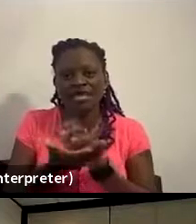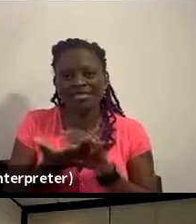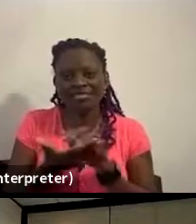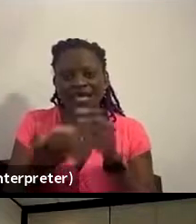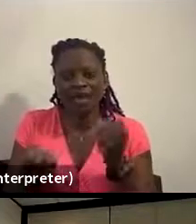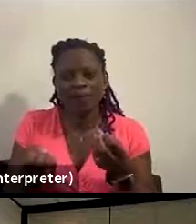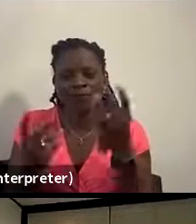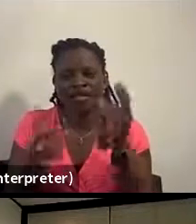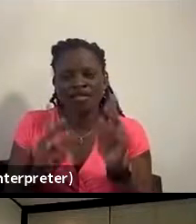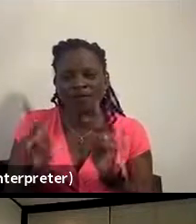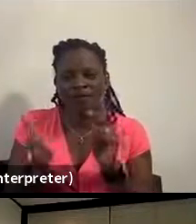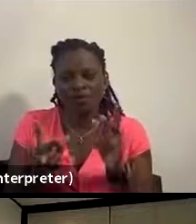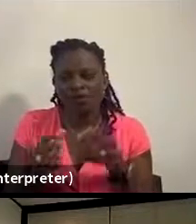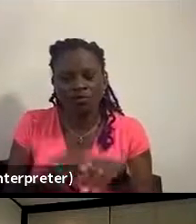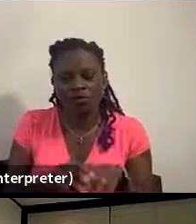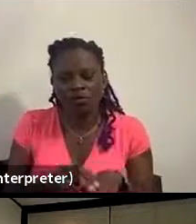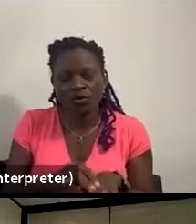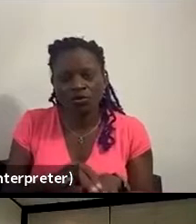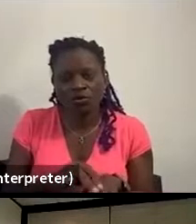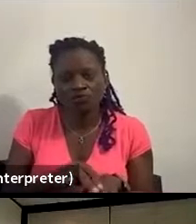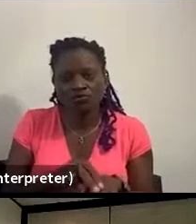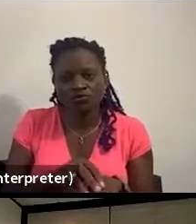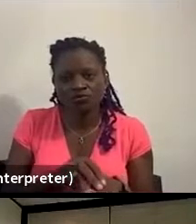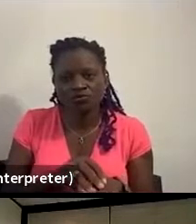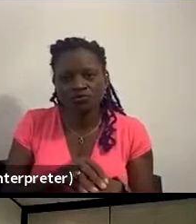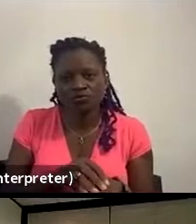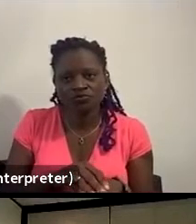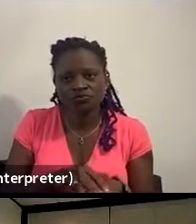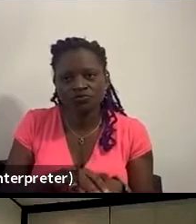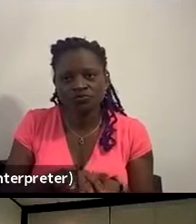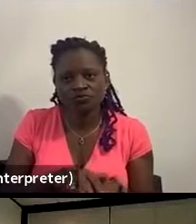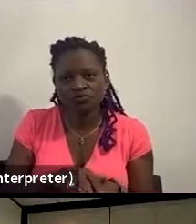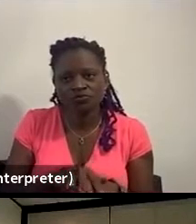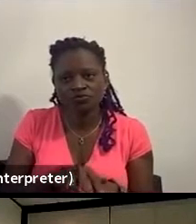What percentage is that? Point to two point